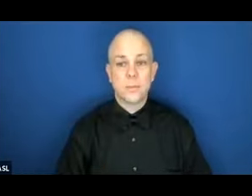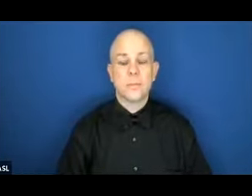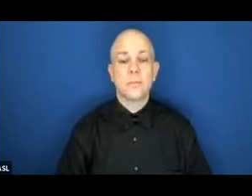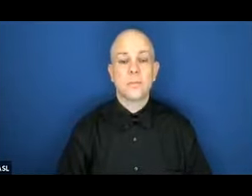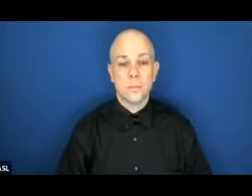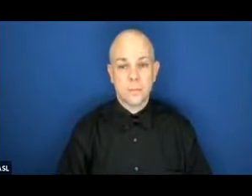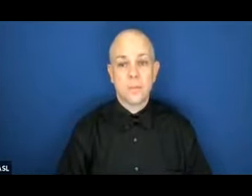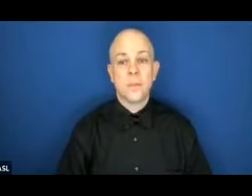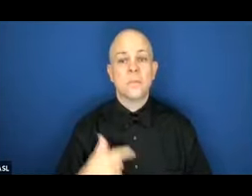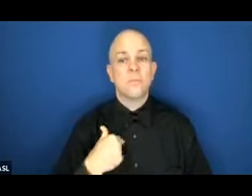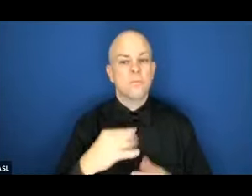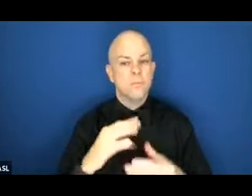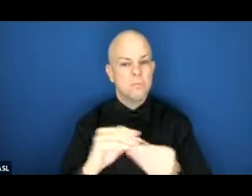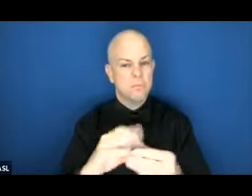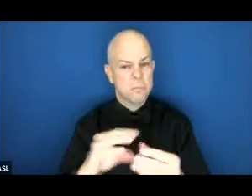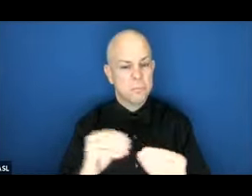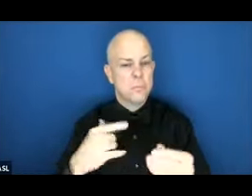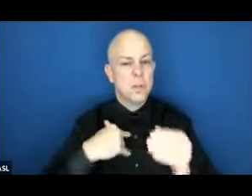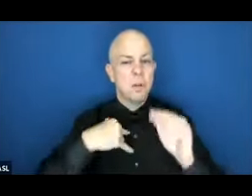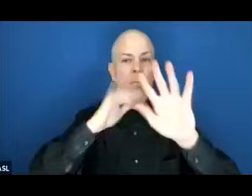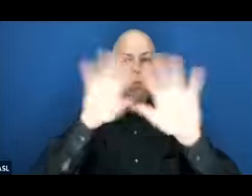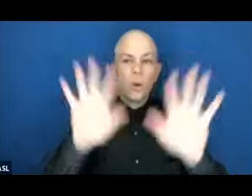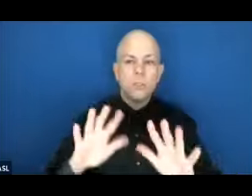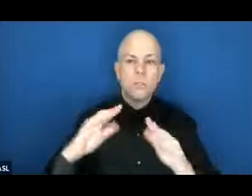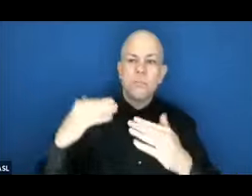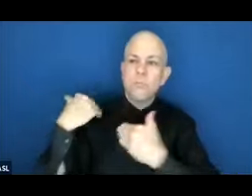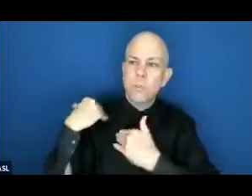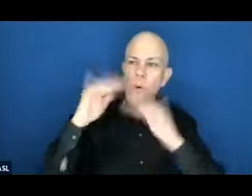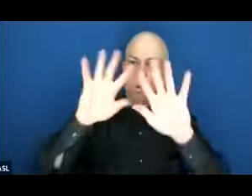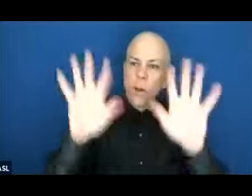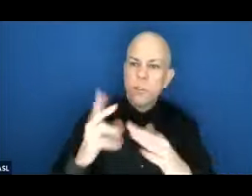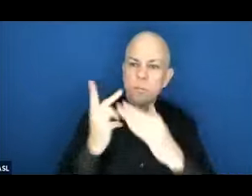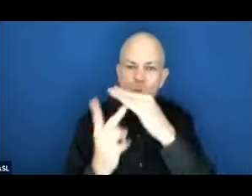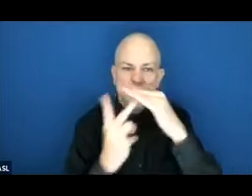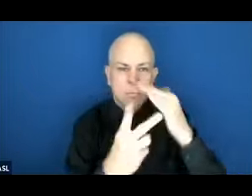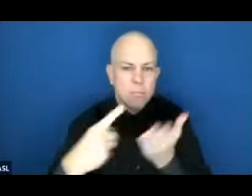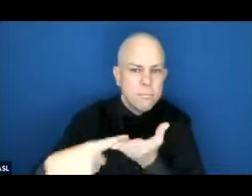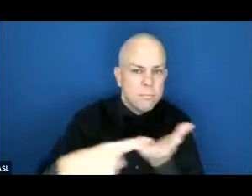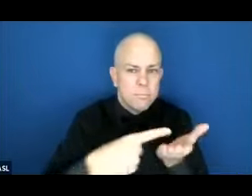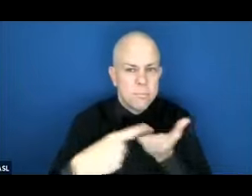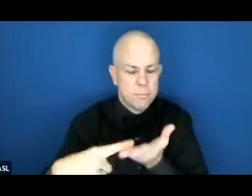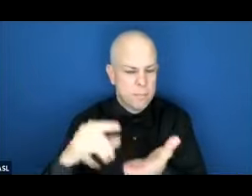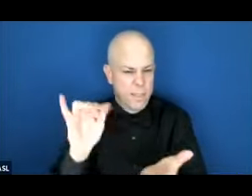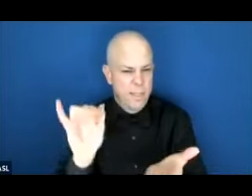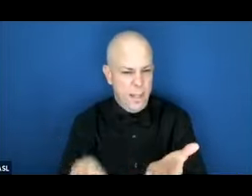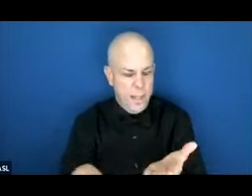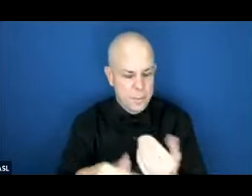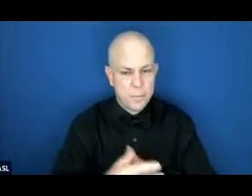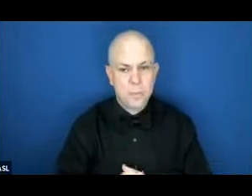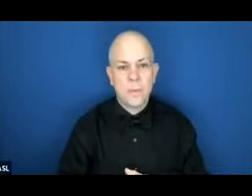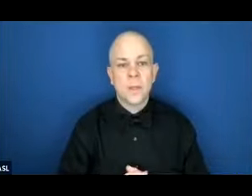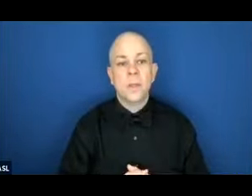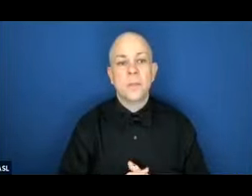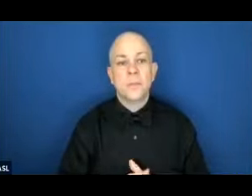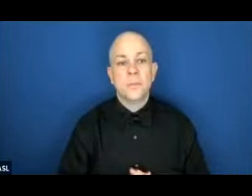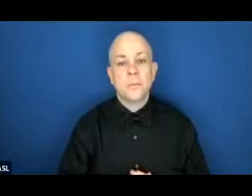i've two i have two main reasons for serving an incident management team at a wildfire incident the first is to provide